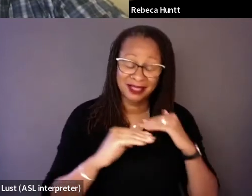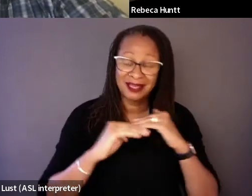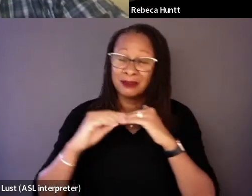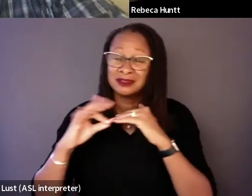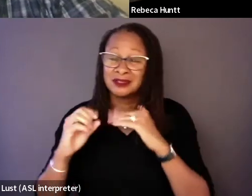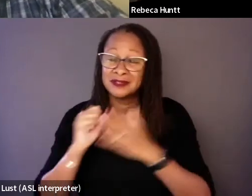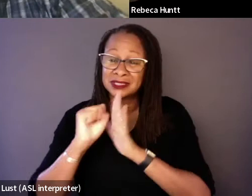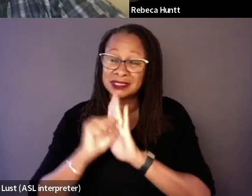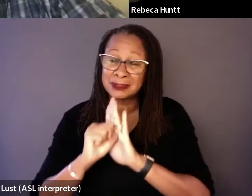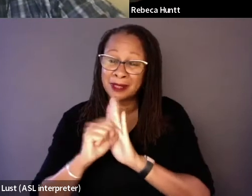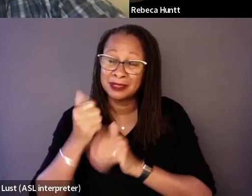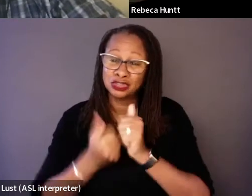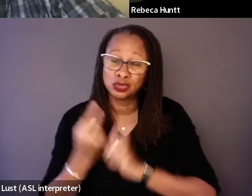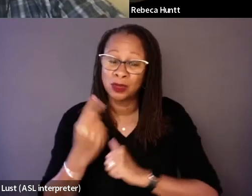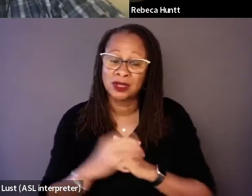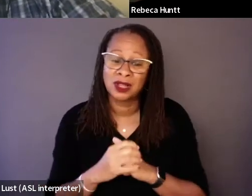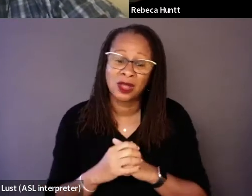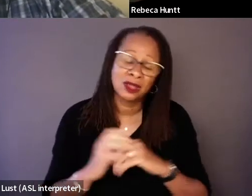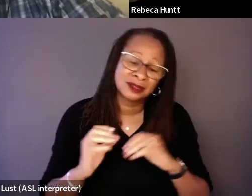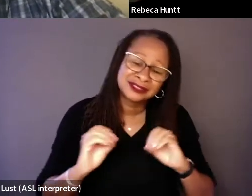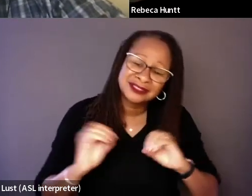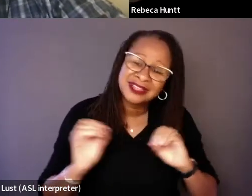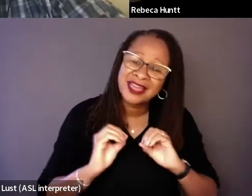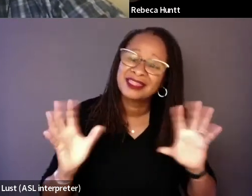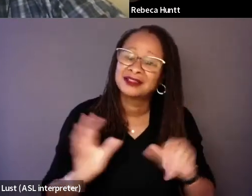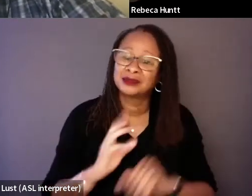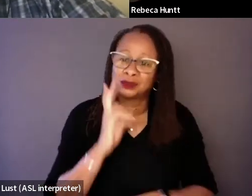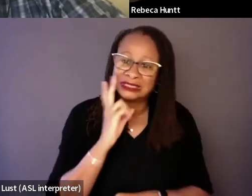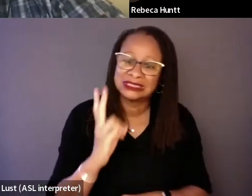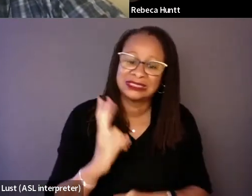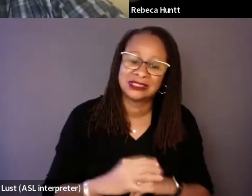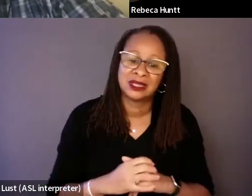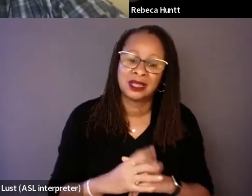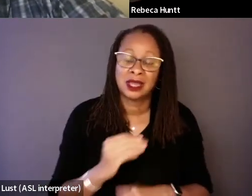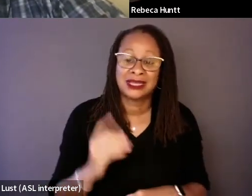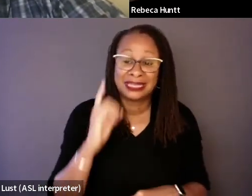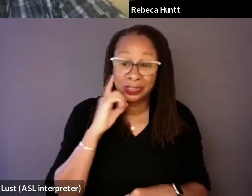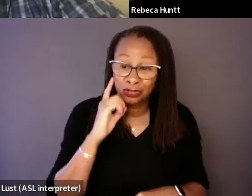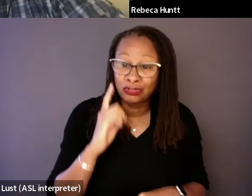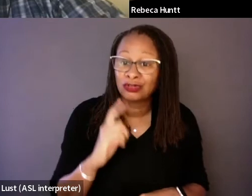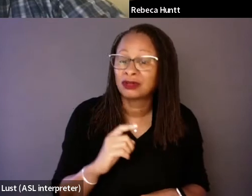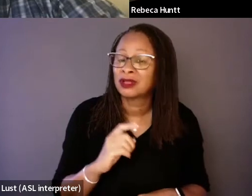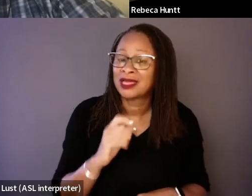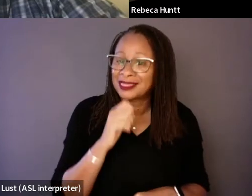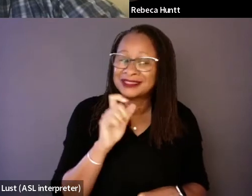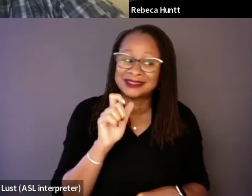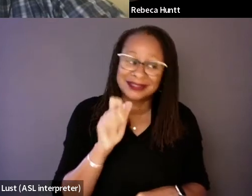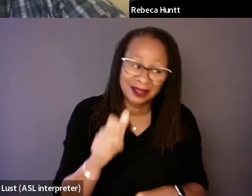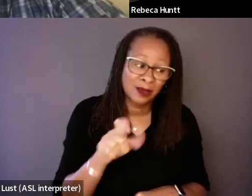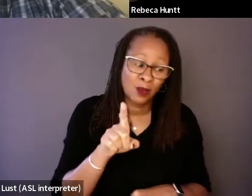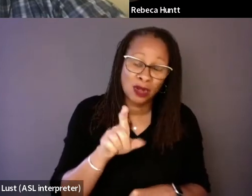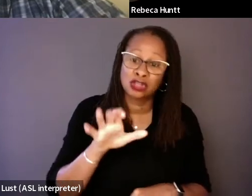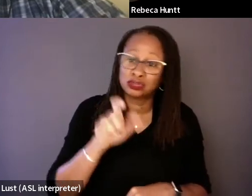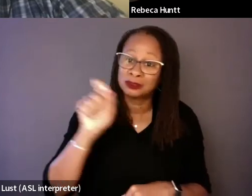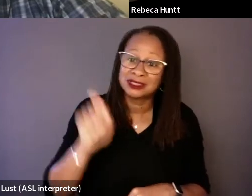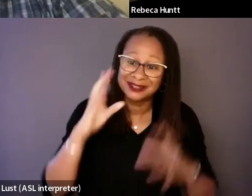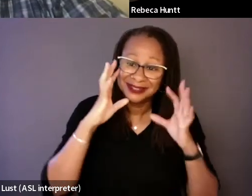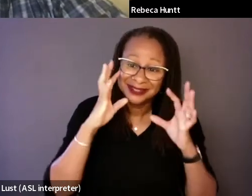There's no -- there's nothing that you see and hear that isn't 100 percent intentional.